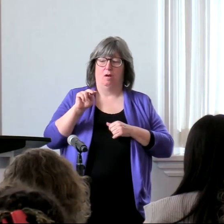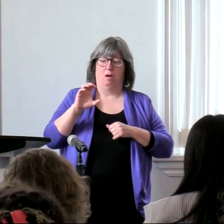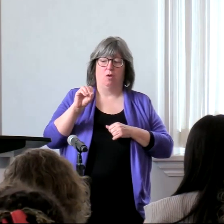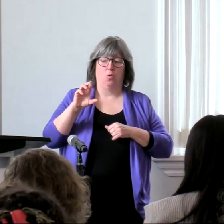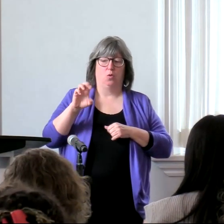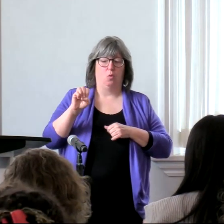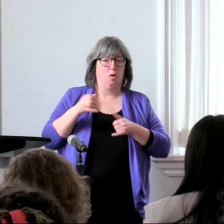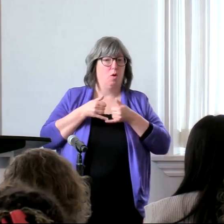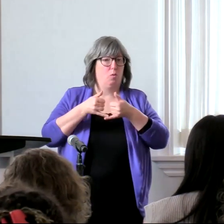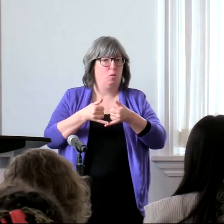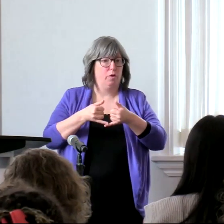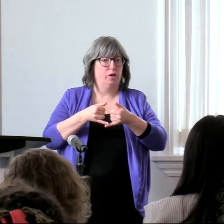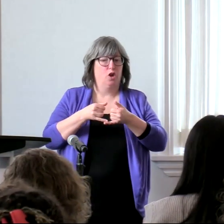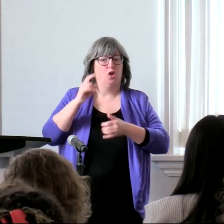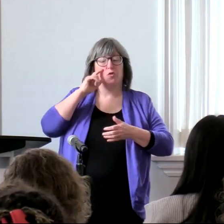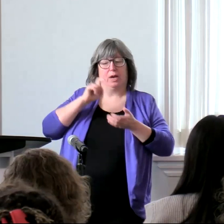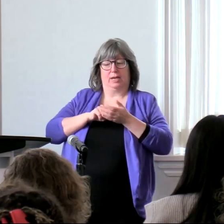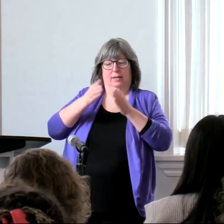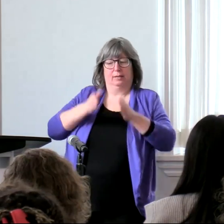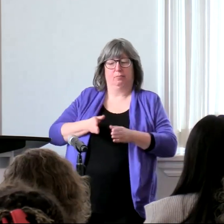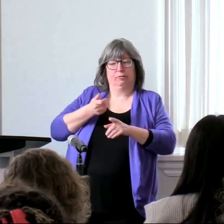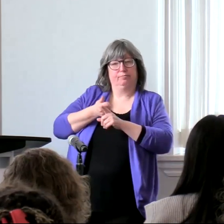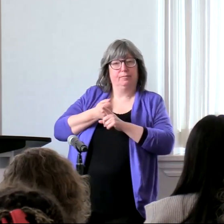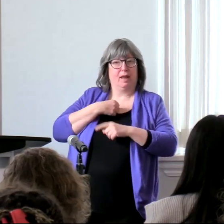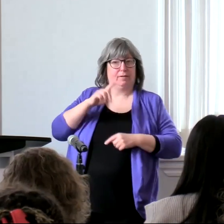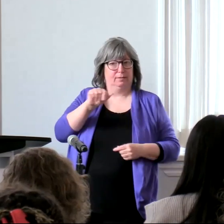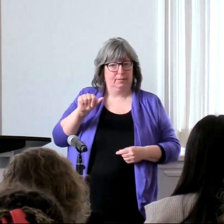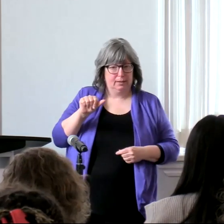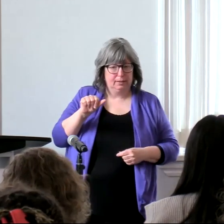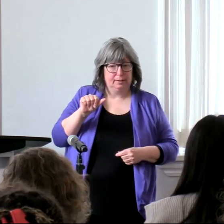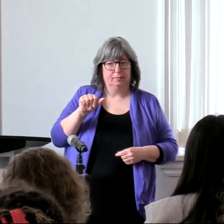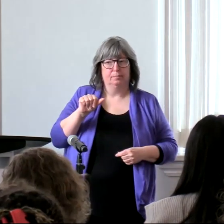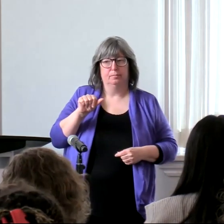that will be going to recognized a person with a disability